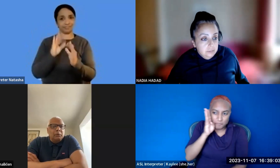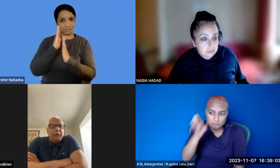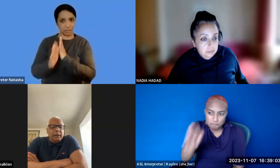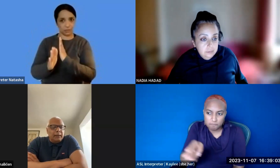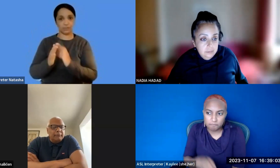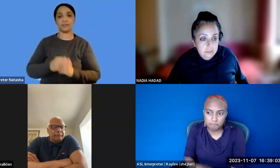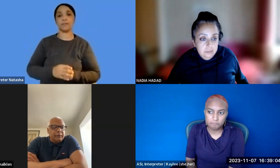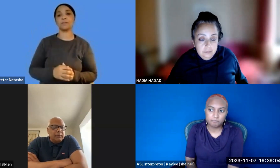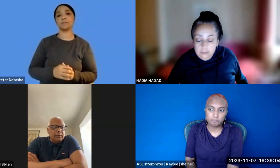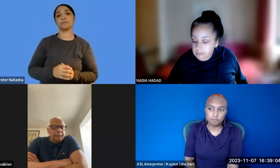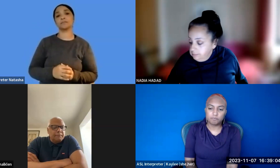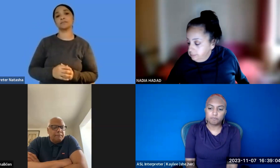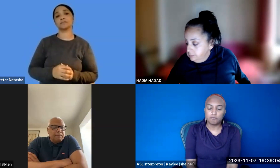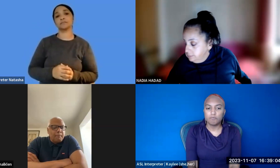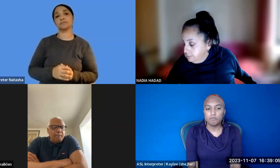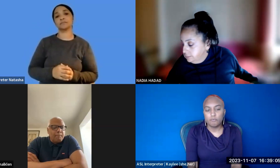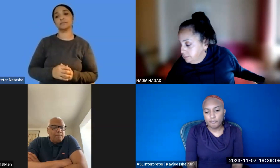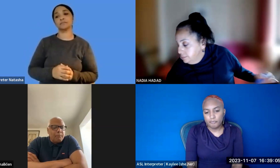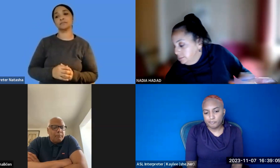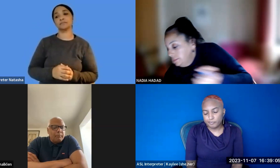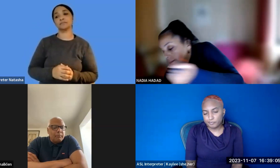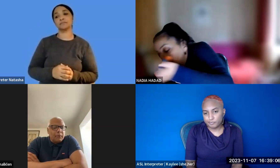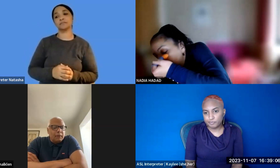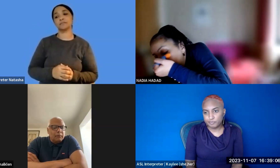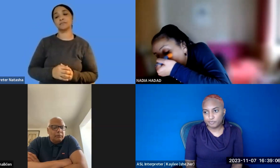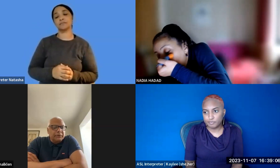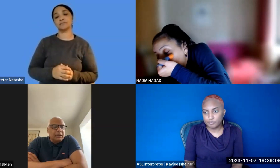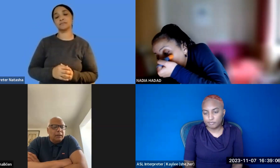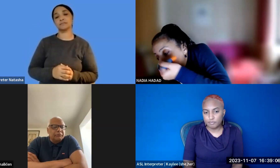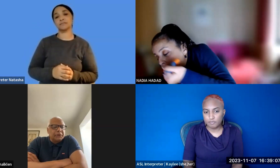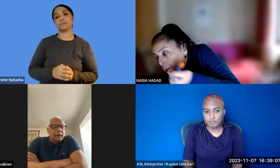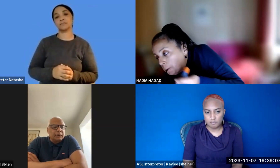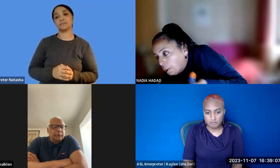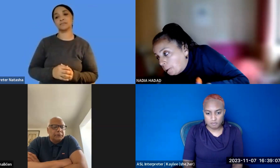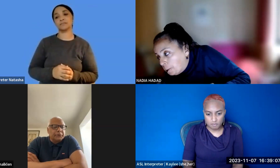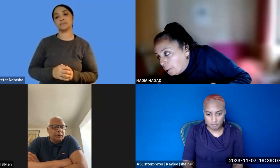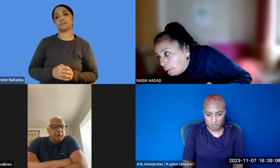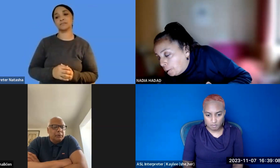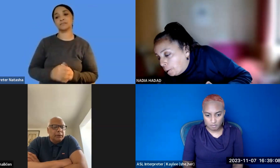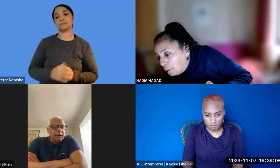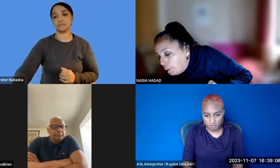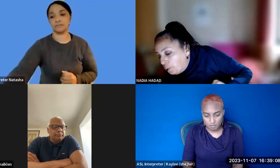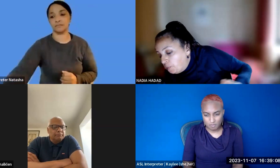When we have these kinds of struggles,